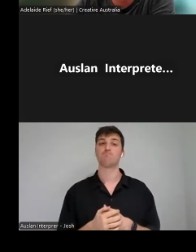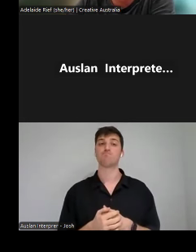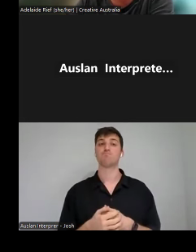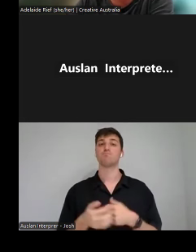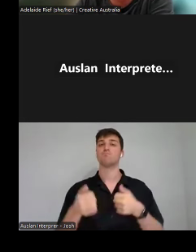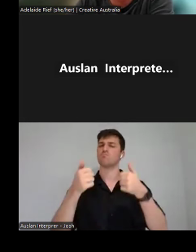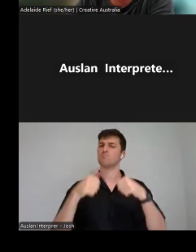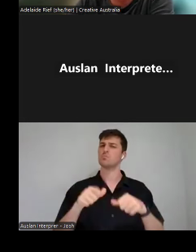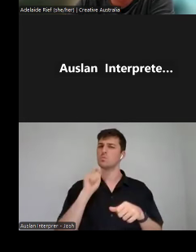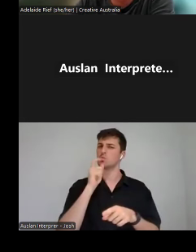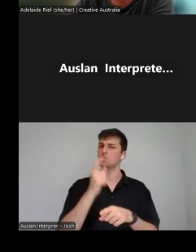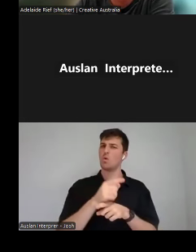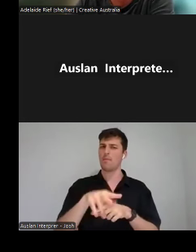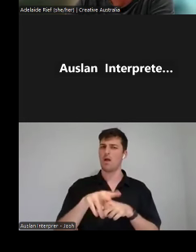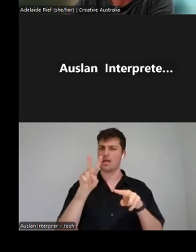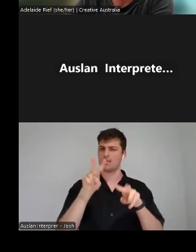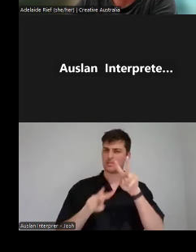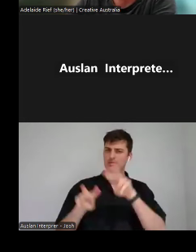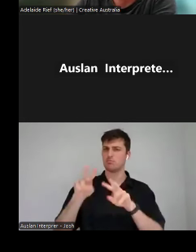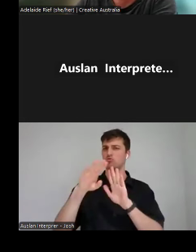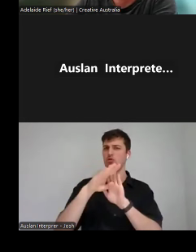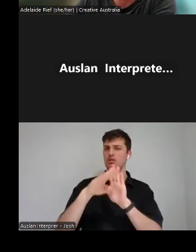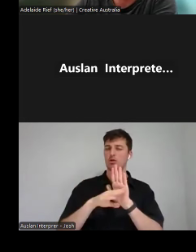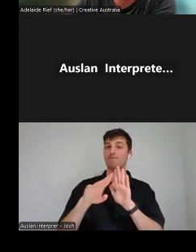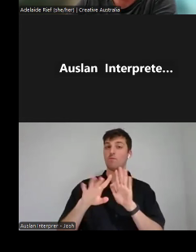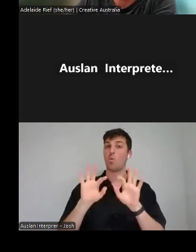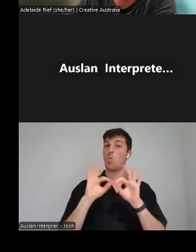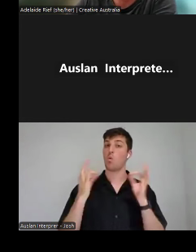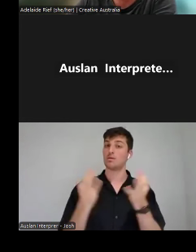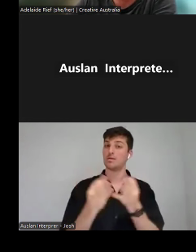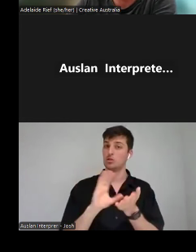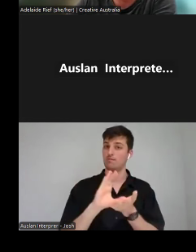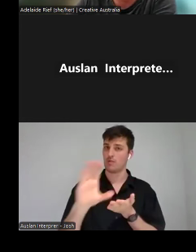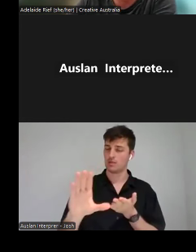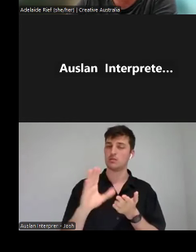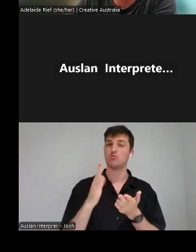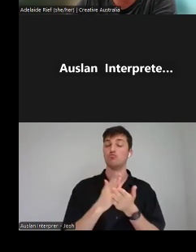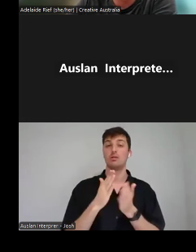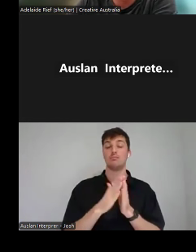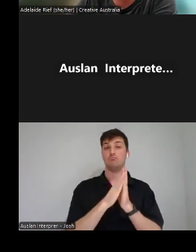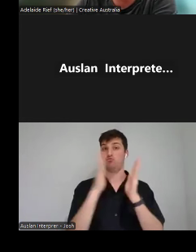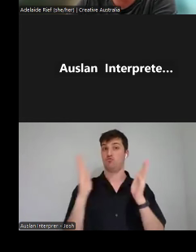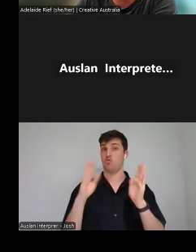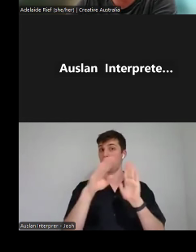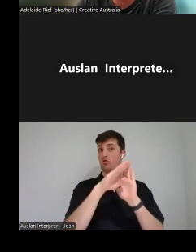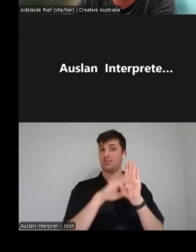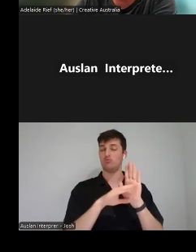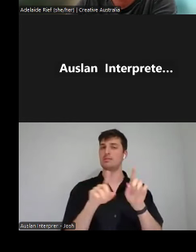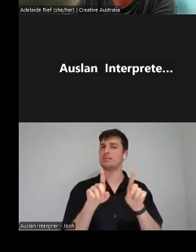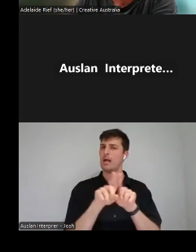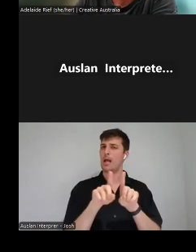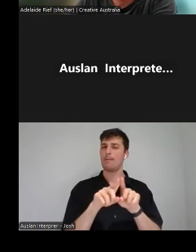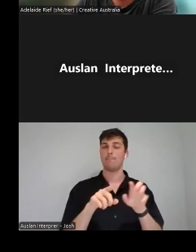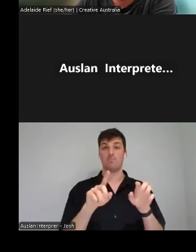for the organisations fund. The broad criteria are the same. So the first one is quality. Here we're